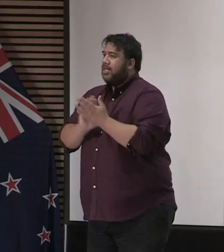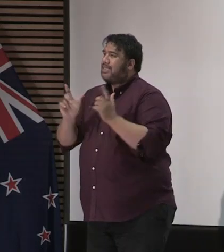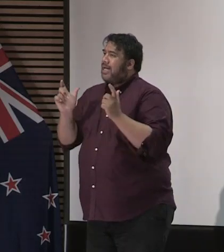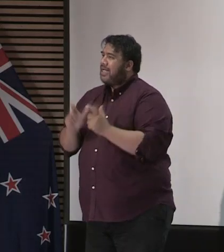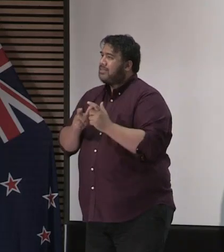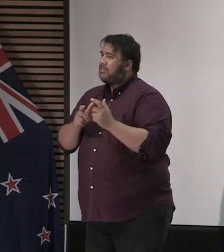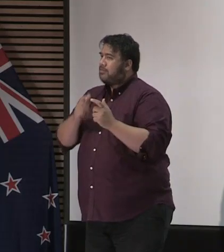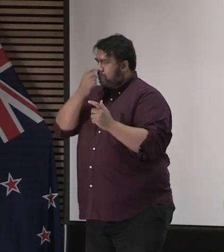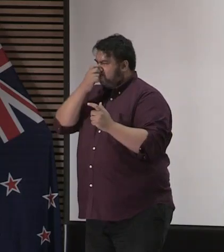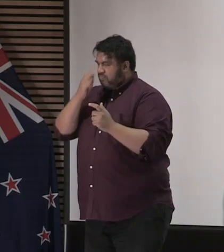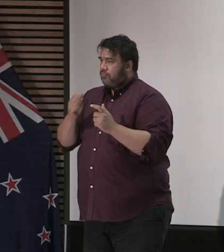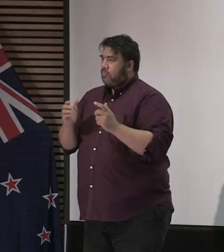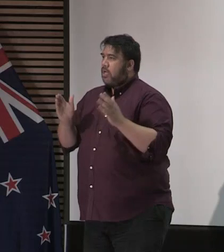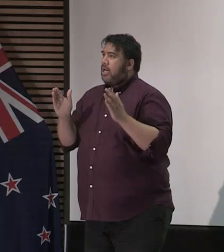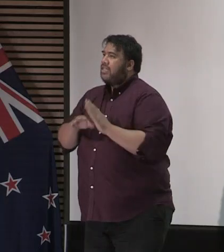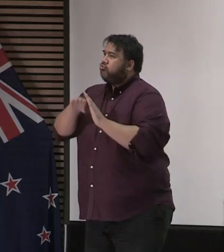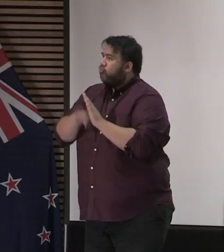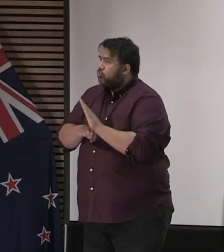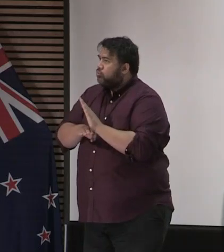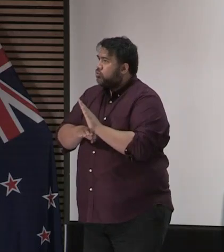don't have the full